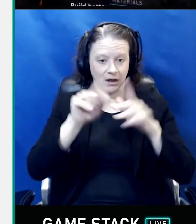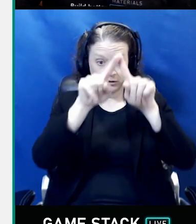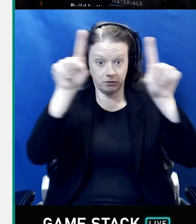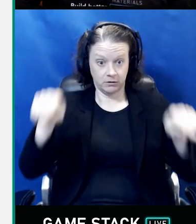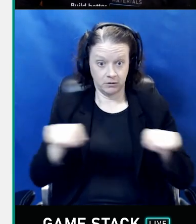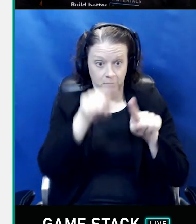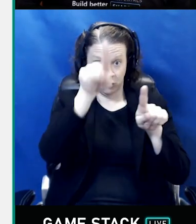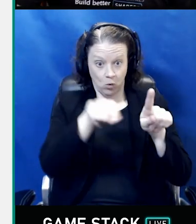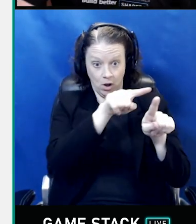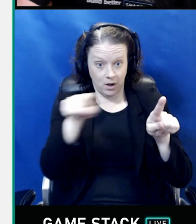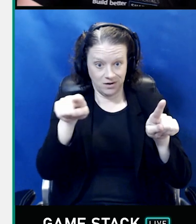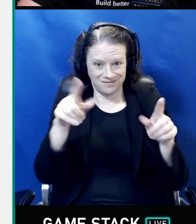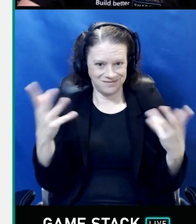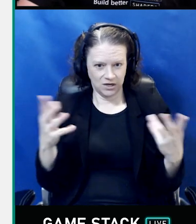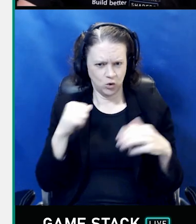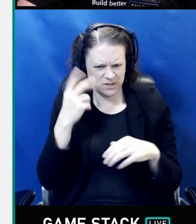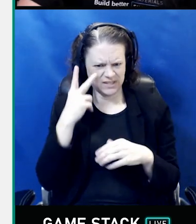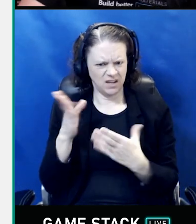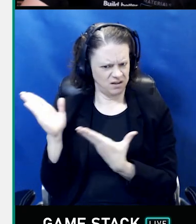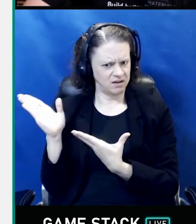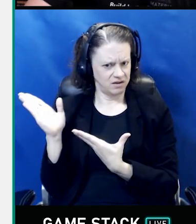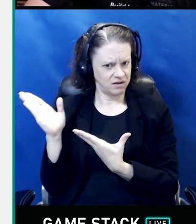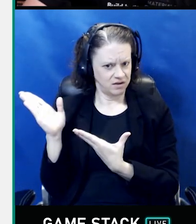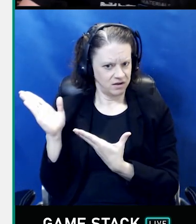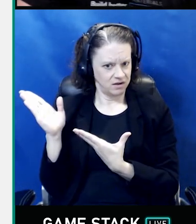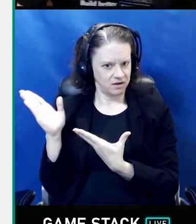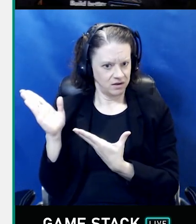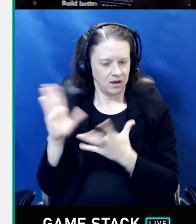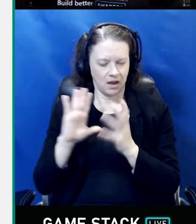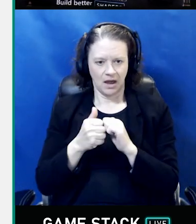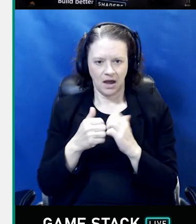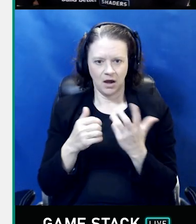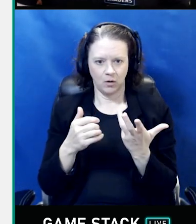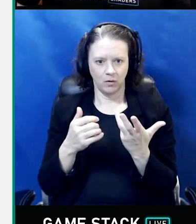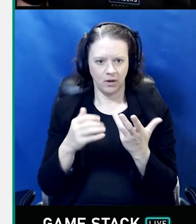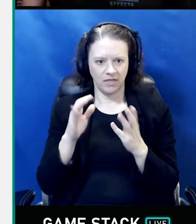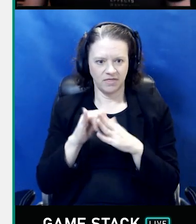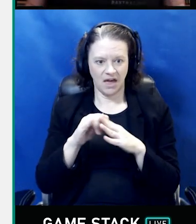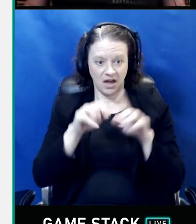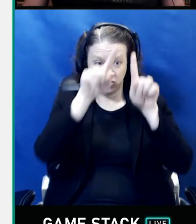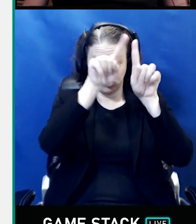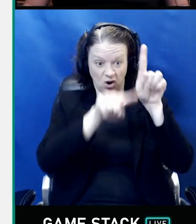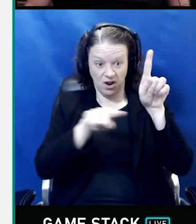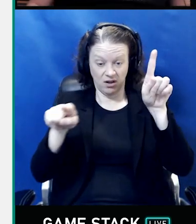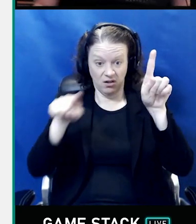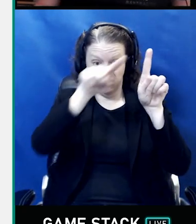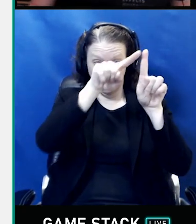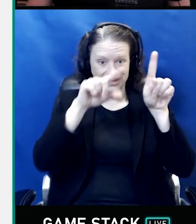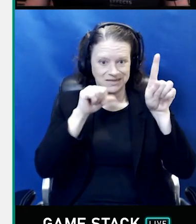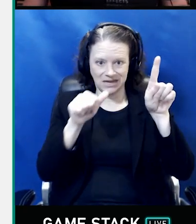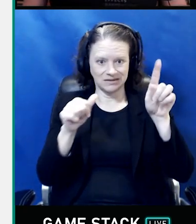So for the example we see the diagram here and you can see how the triangle doesn't quite cover